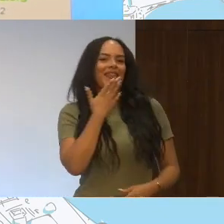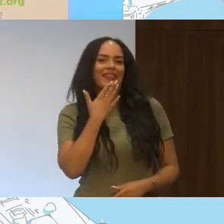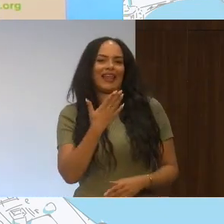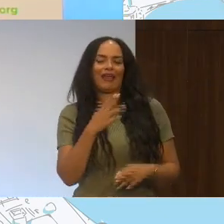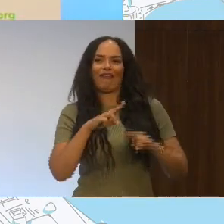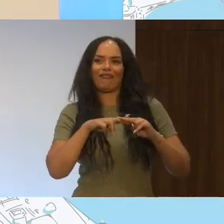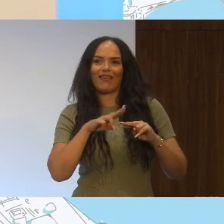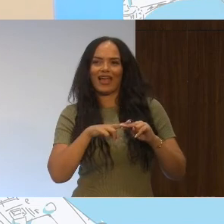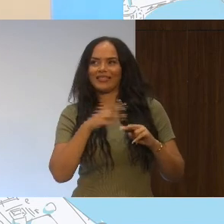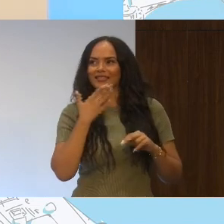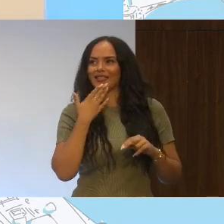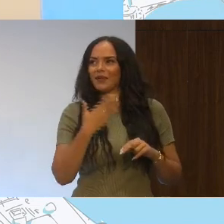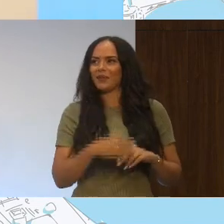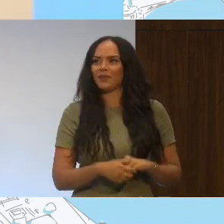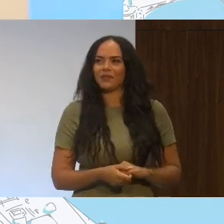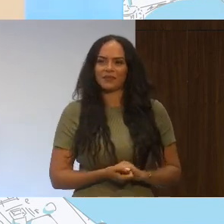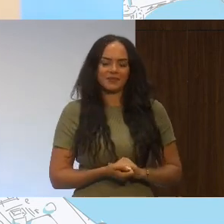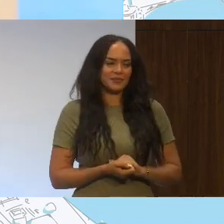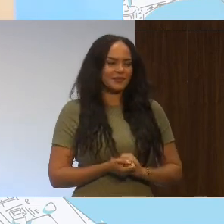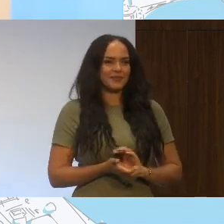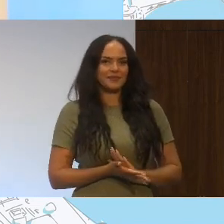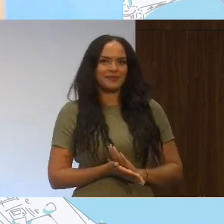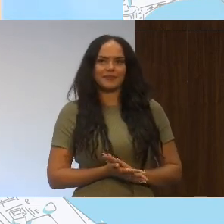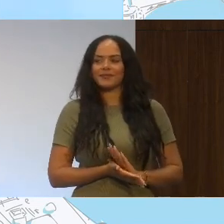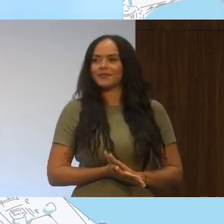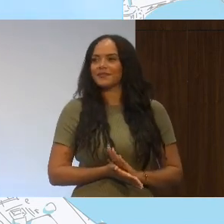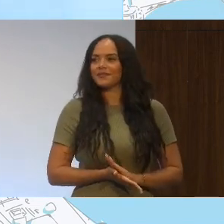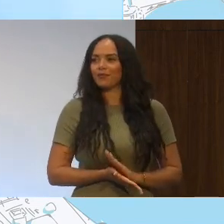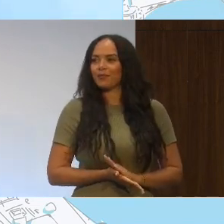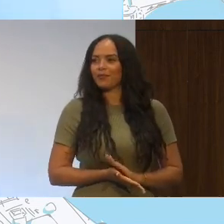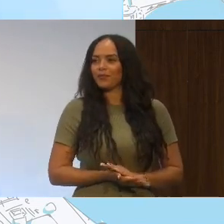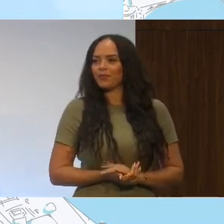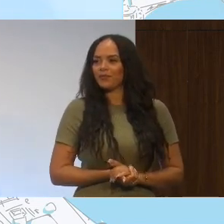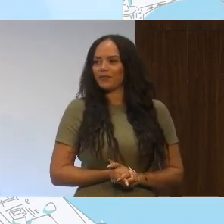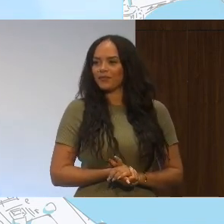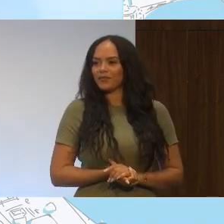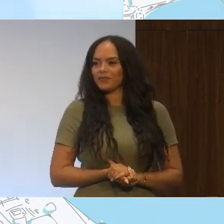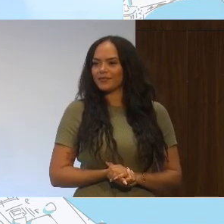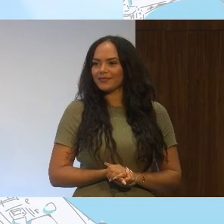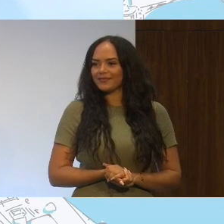Much, much appreciated.